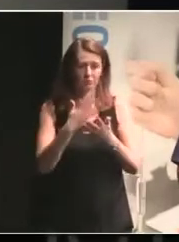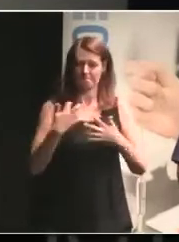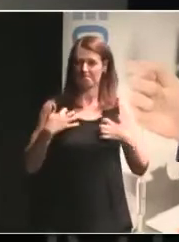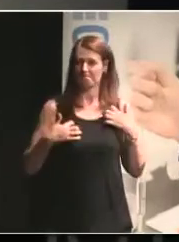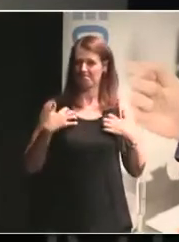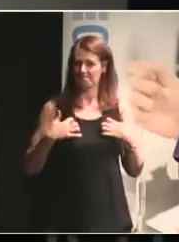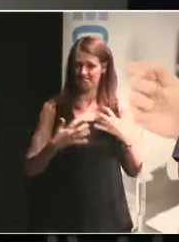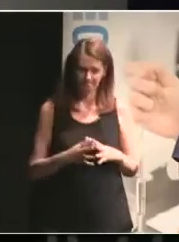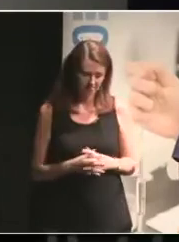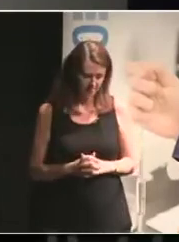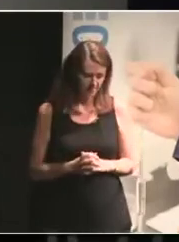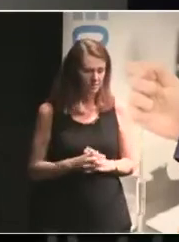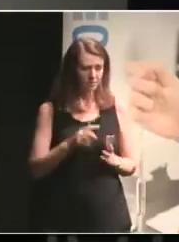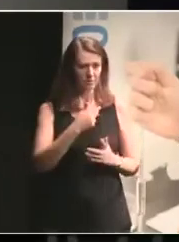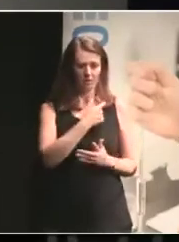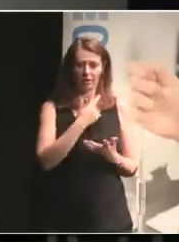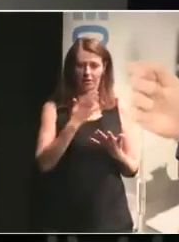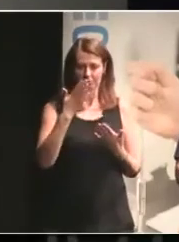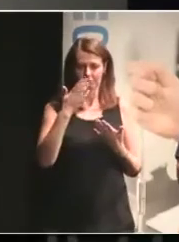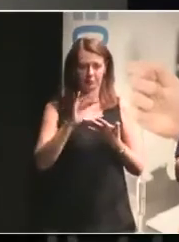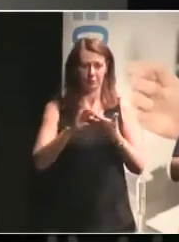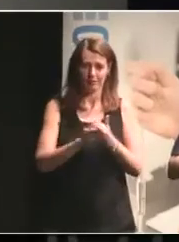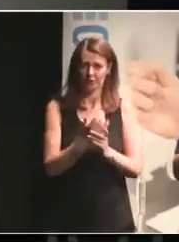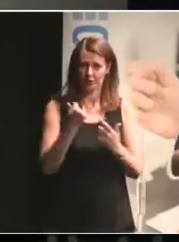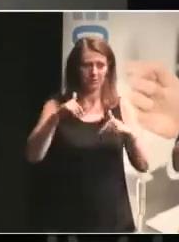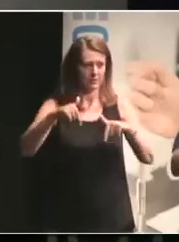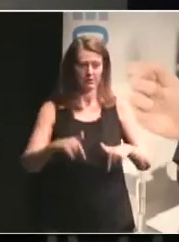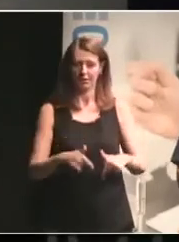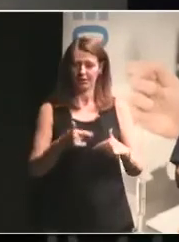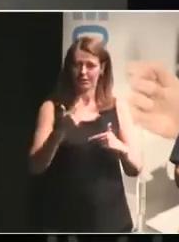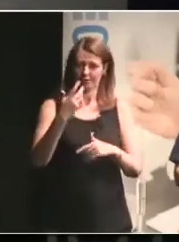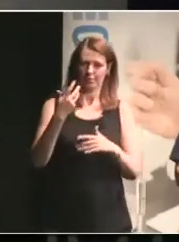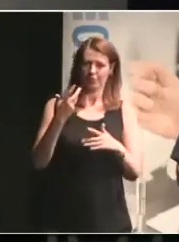and so it's an honour and a privilege to actually be here and be part of all this happening.